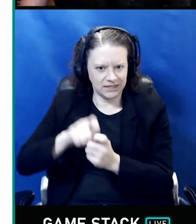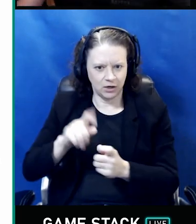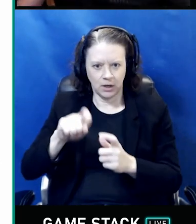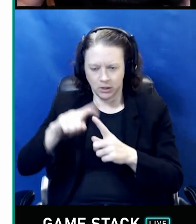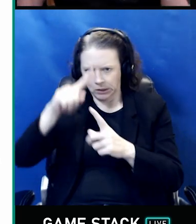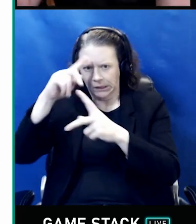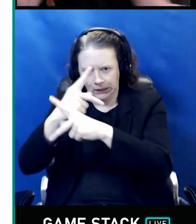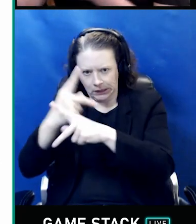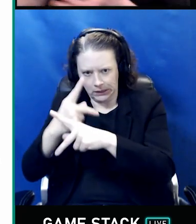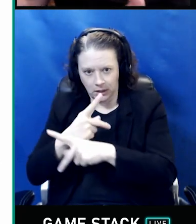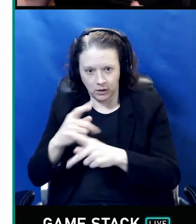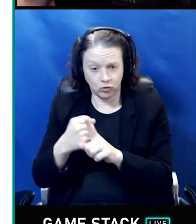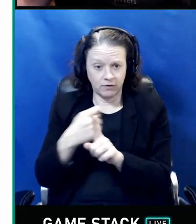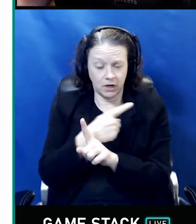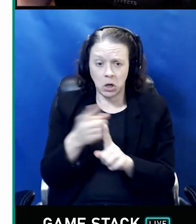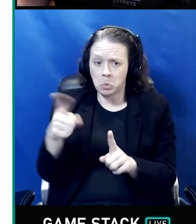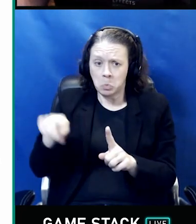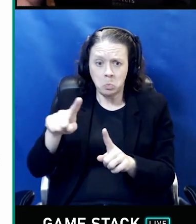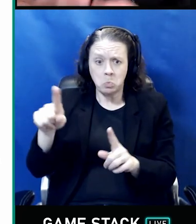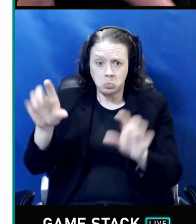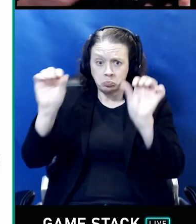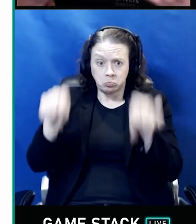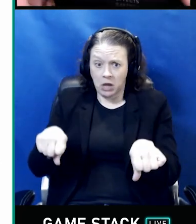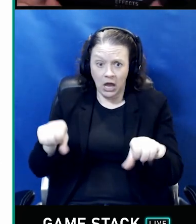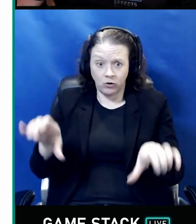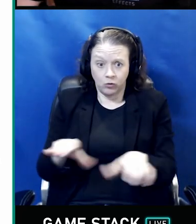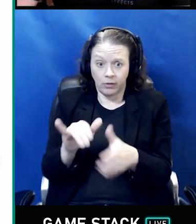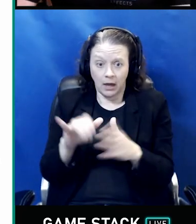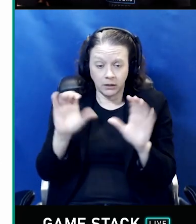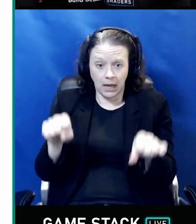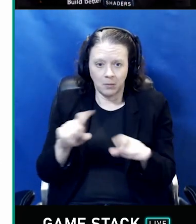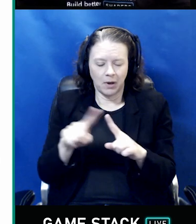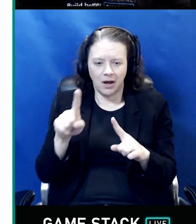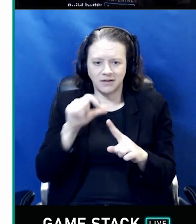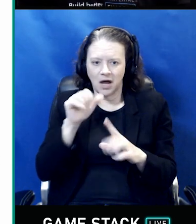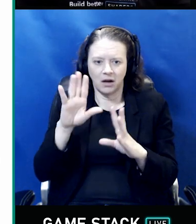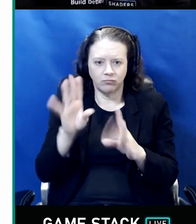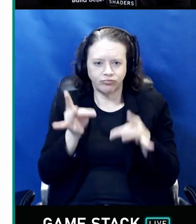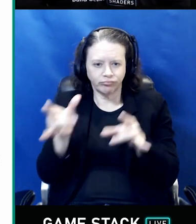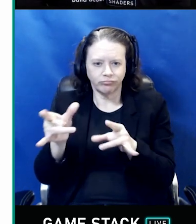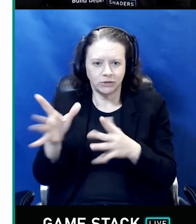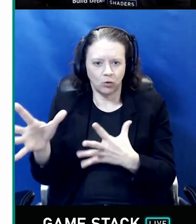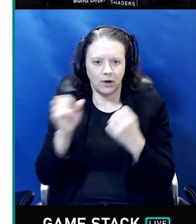which, again, you're perfectly able to do, but it's not as quick as when you can make it take advantage of the hardware.